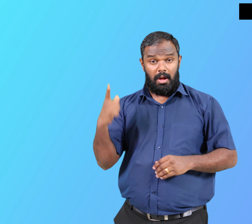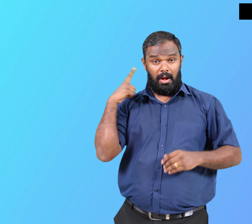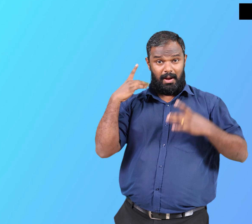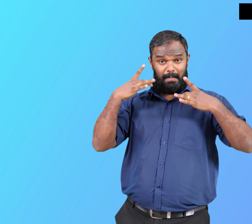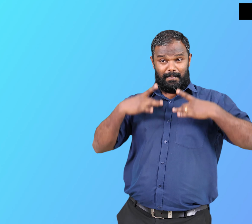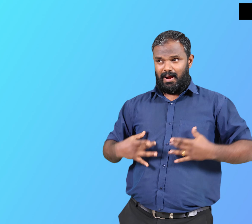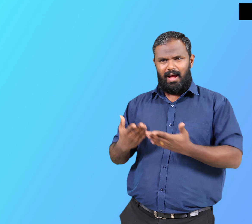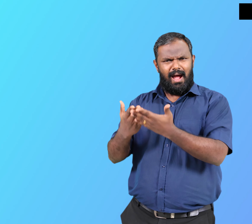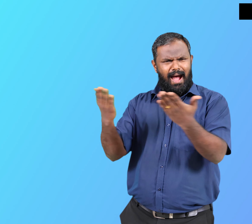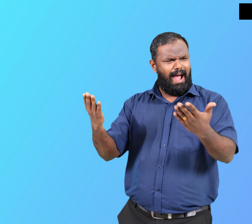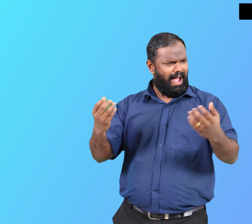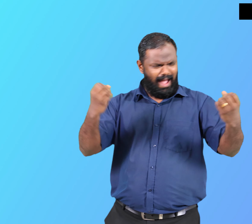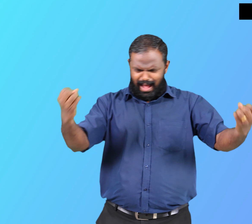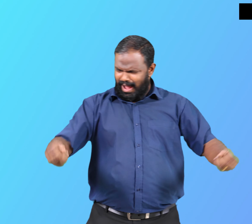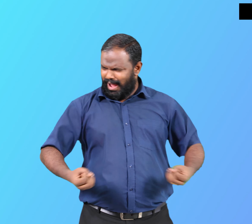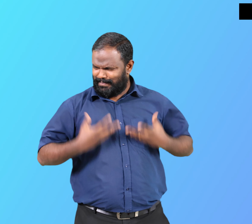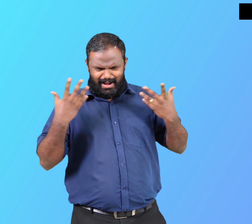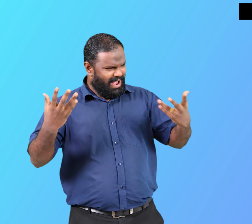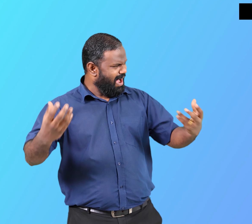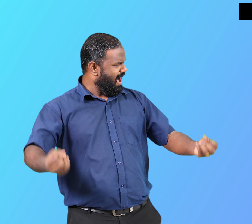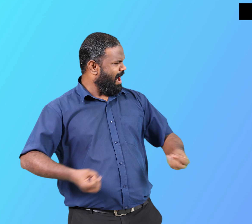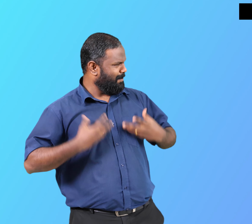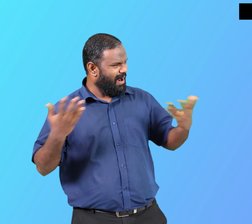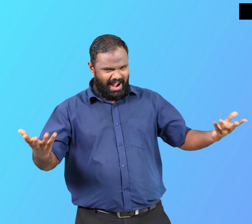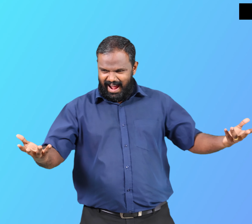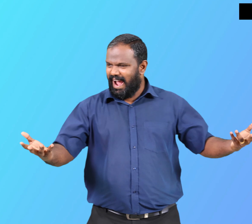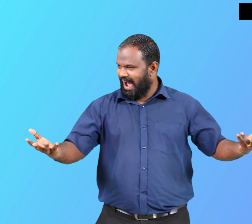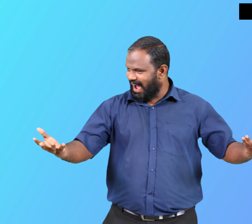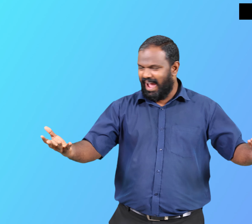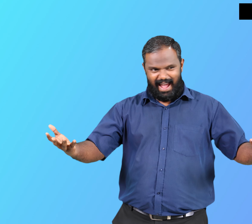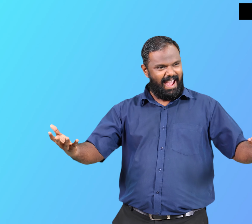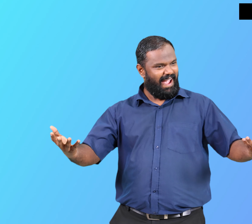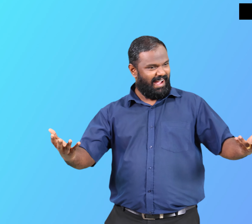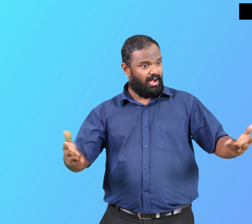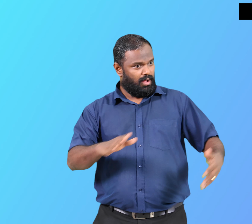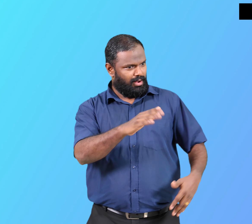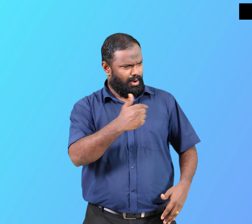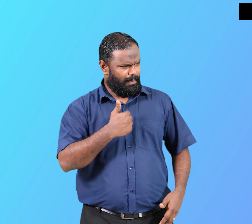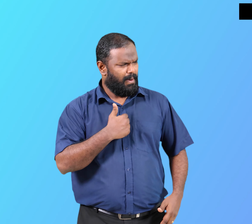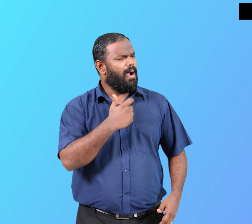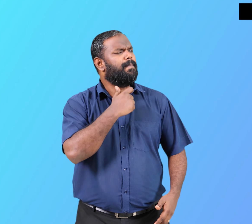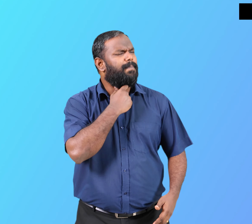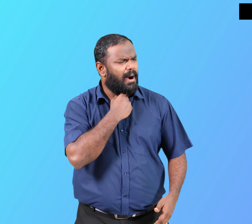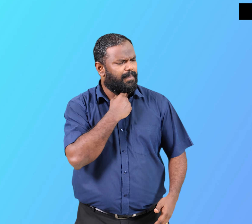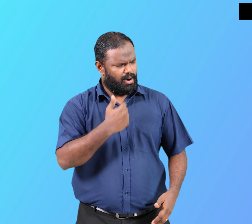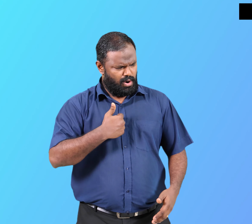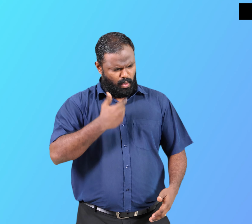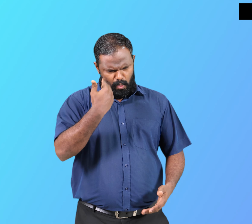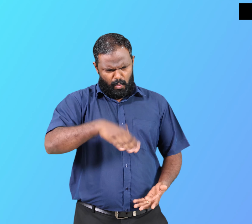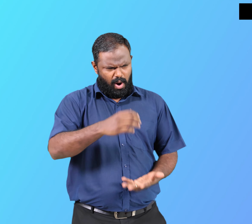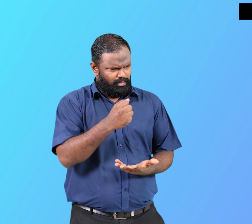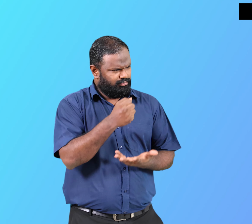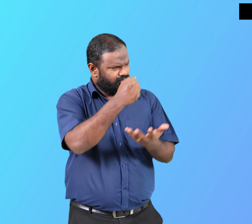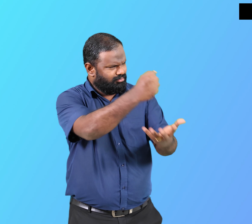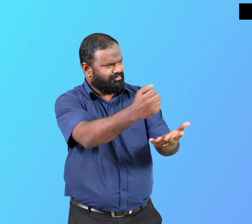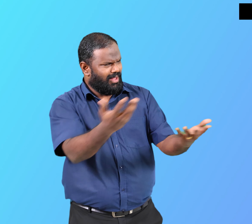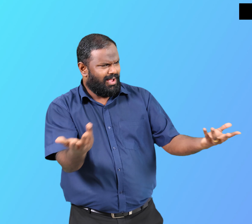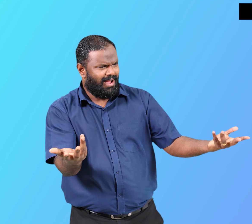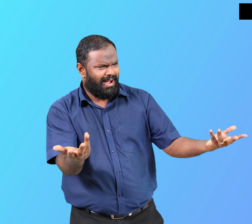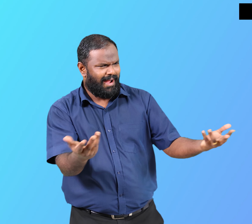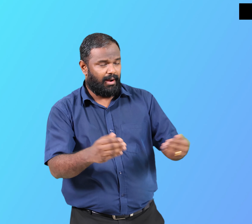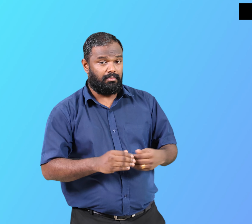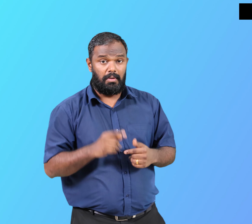The priests were very happy about this. They promised to give Judas money for doing this.